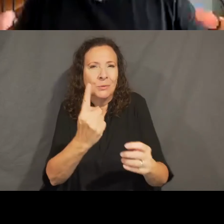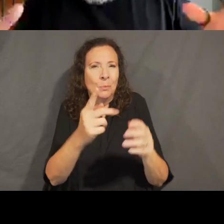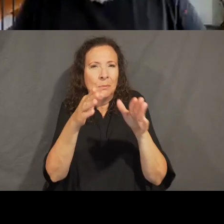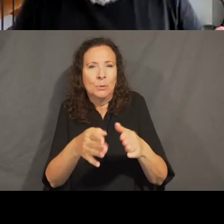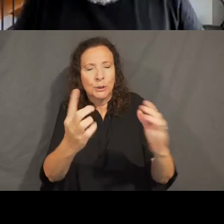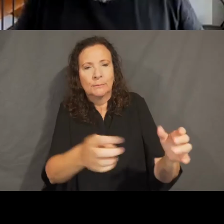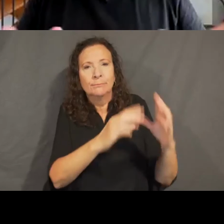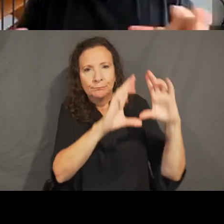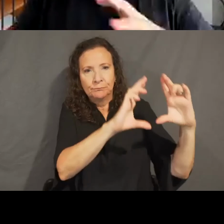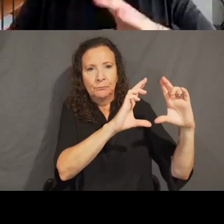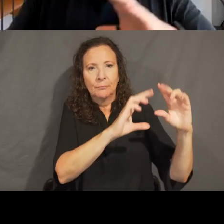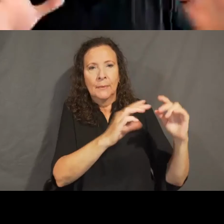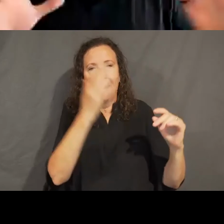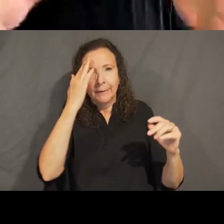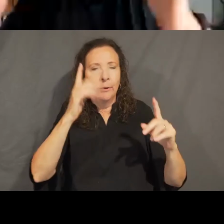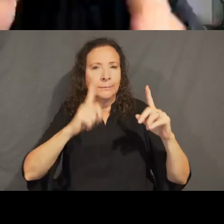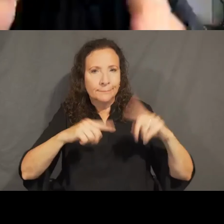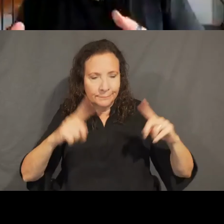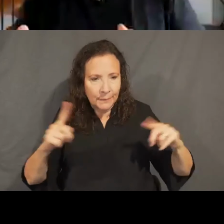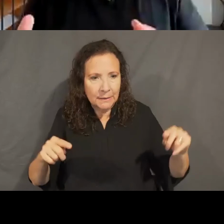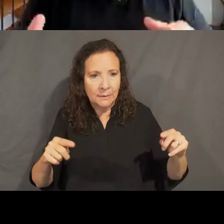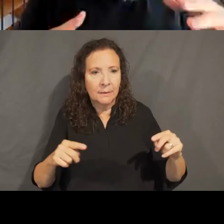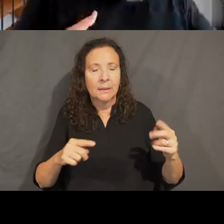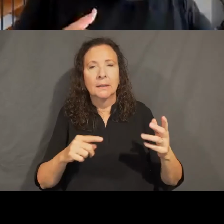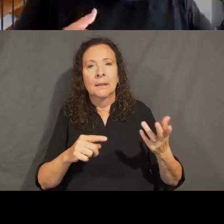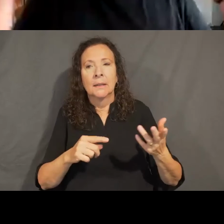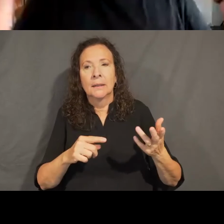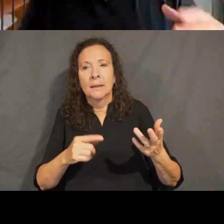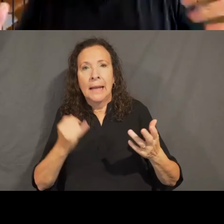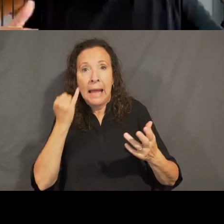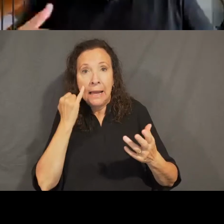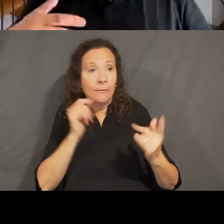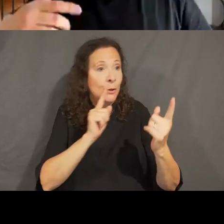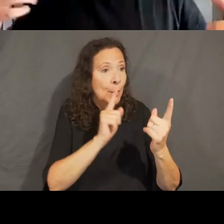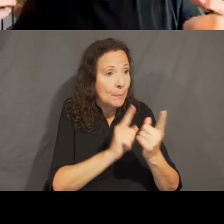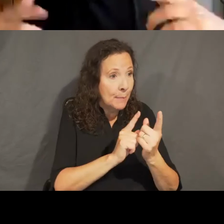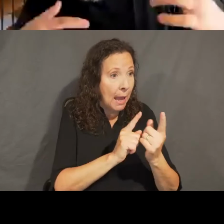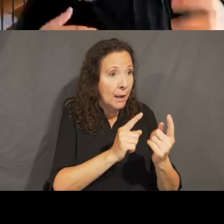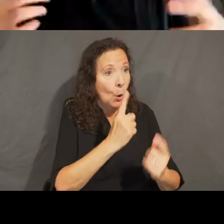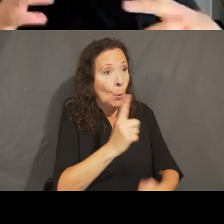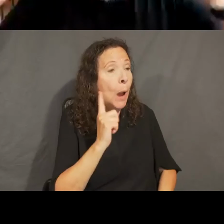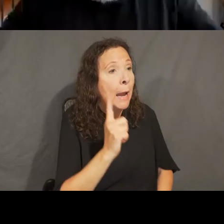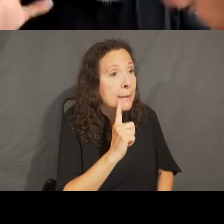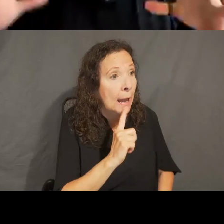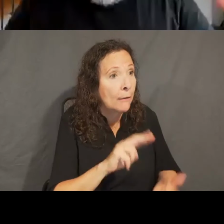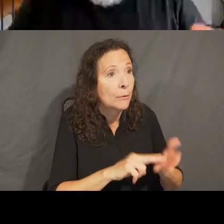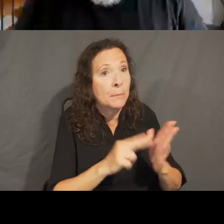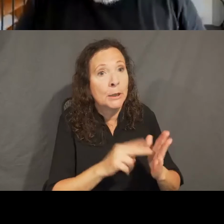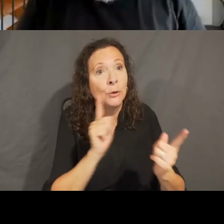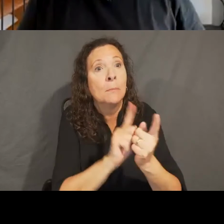I get that part. Not everybody is like this. I get all of that.